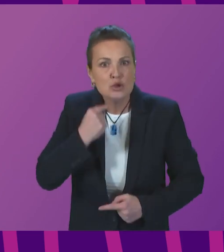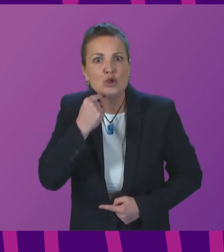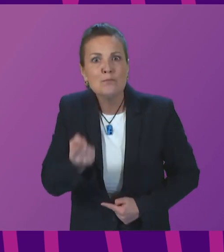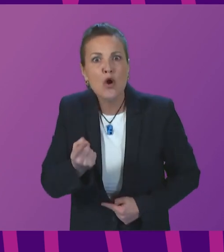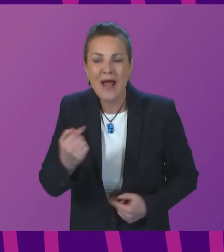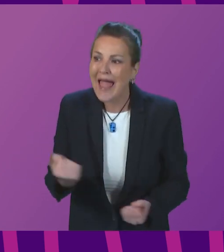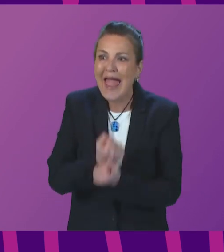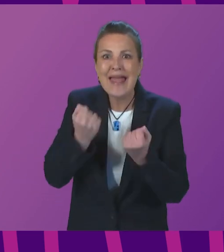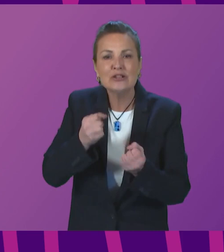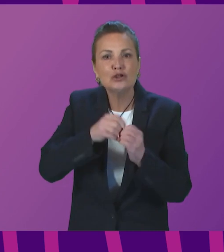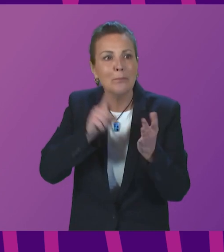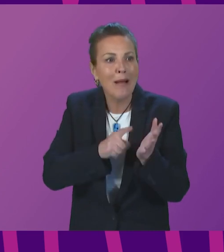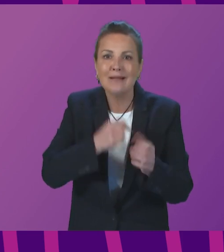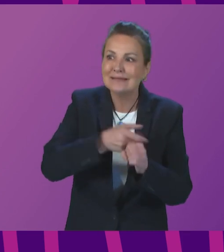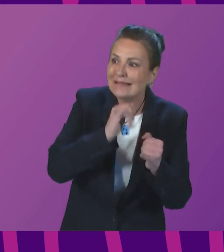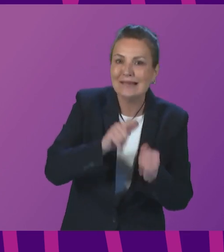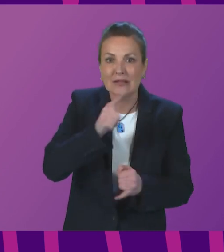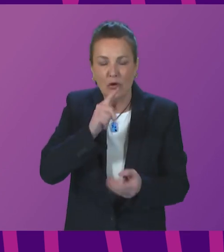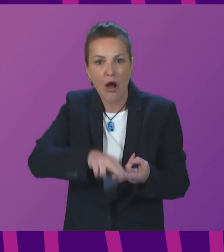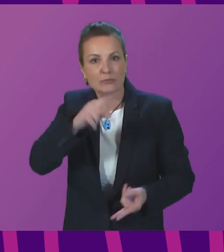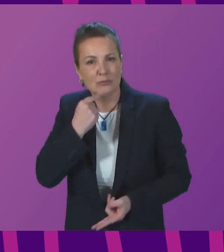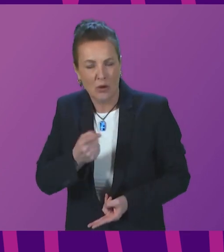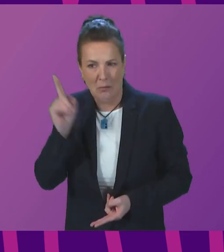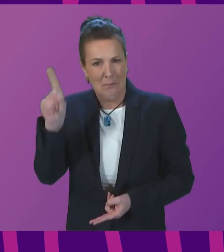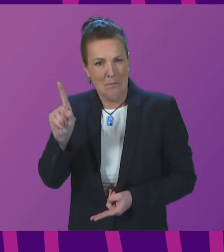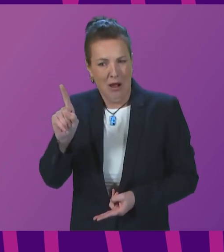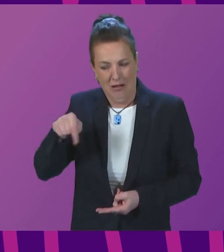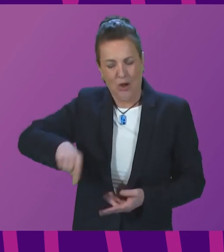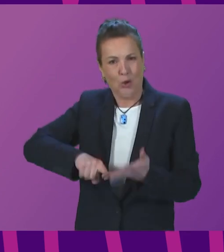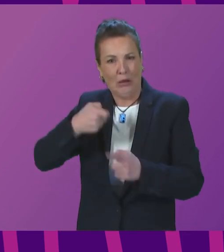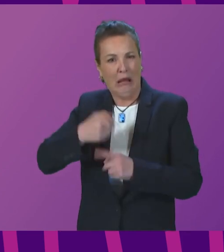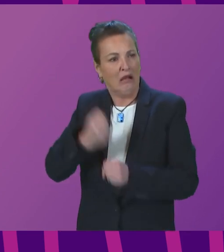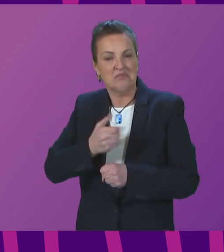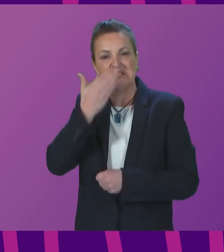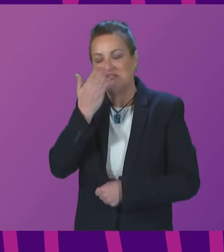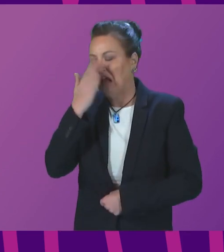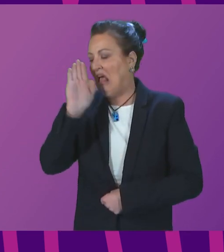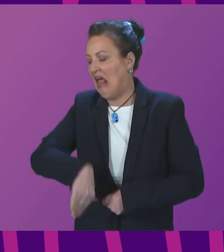while the UK Government seems determined to abandon climate commitments and increase the growing profits of oil and gas companies.